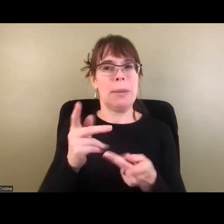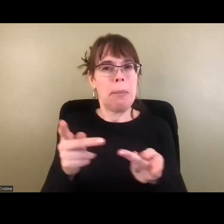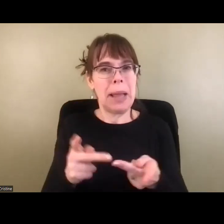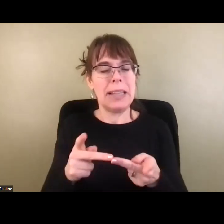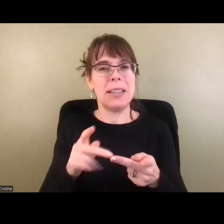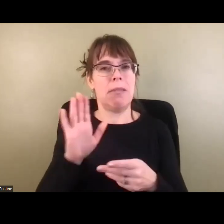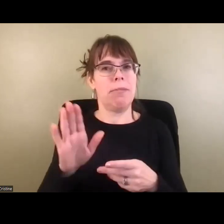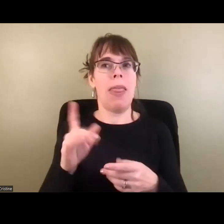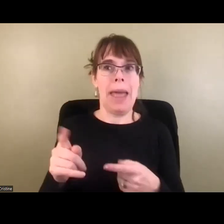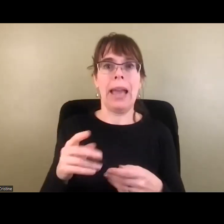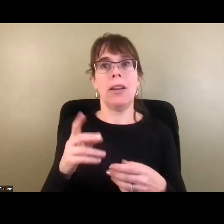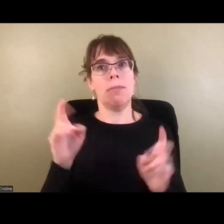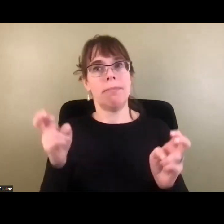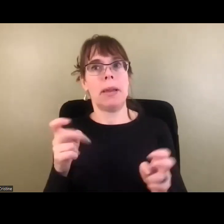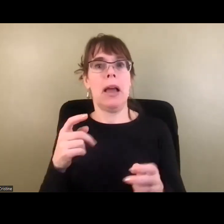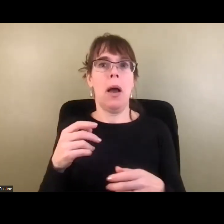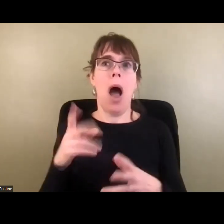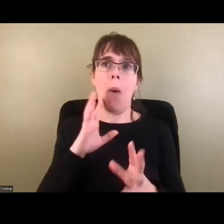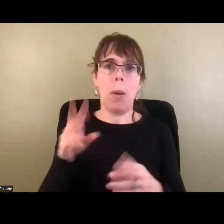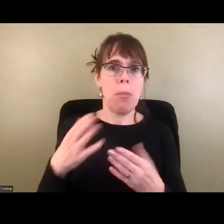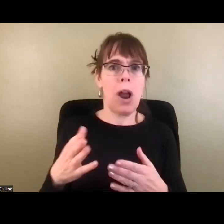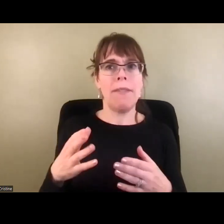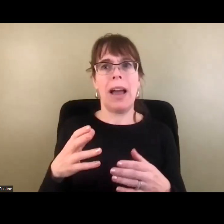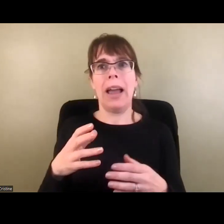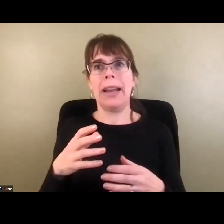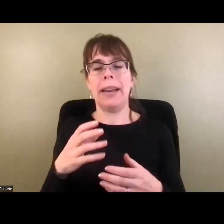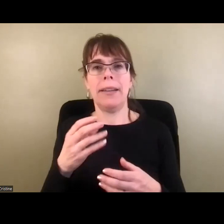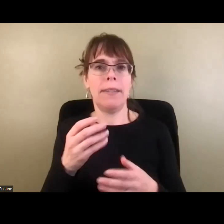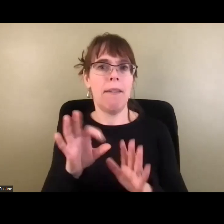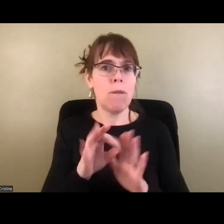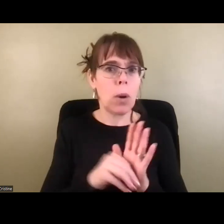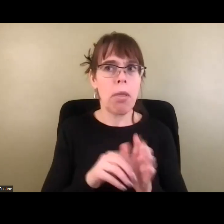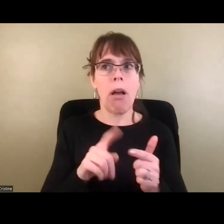there's a lot of promise of providing diapers and formula and other resources for someone to parent.